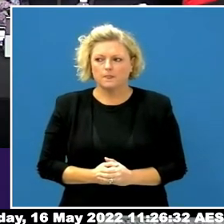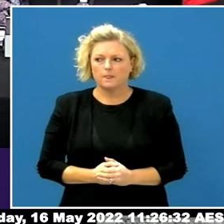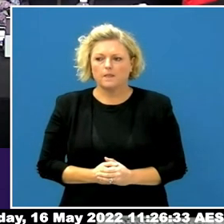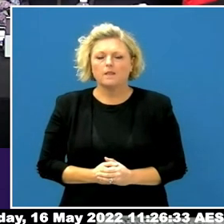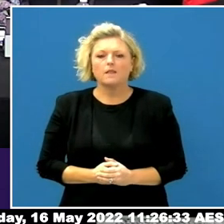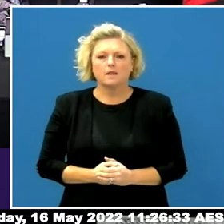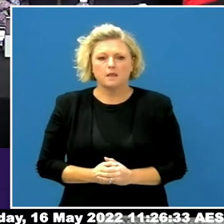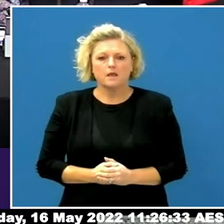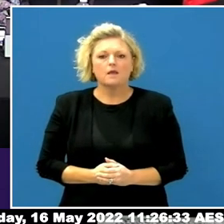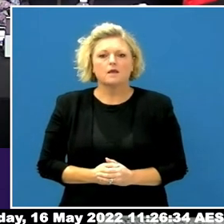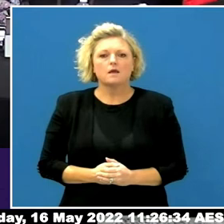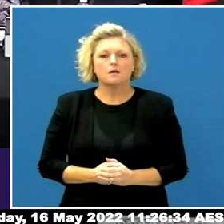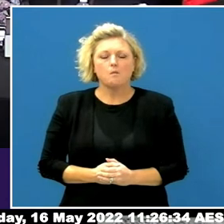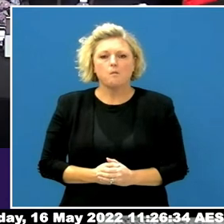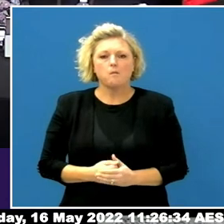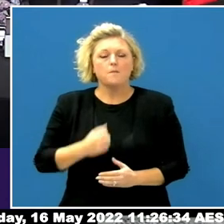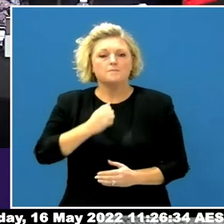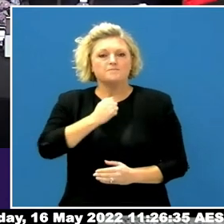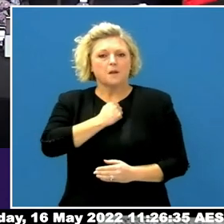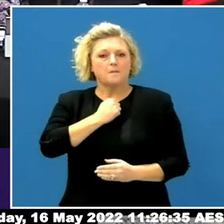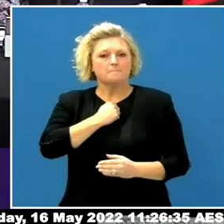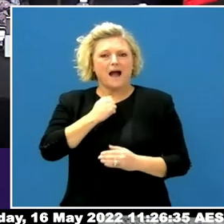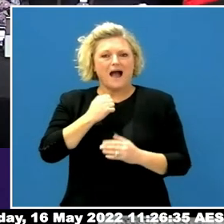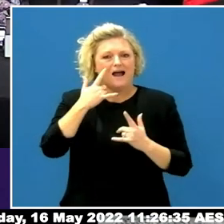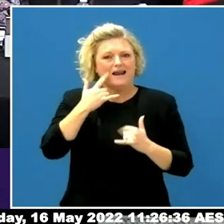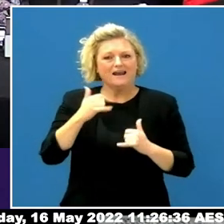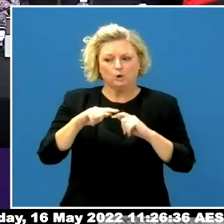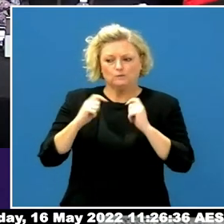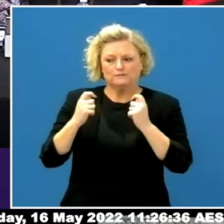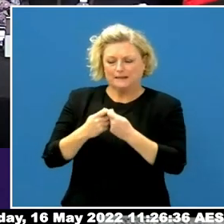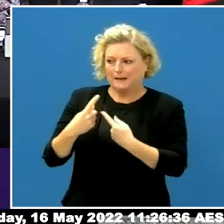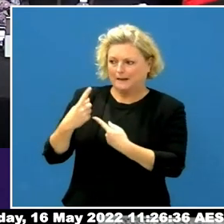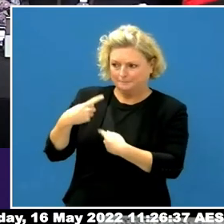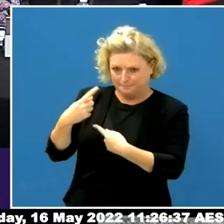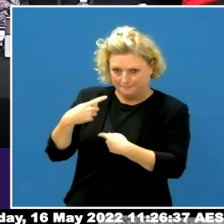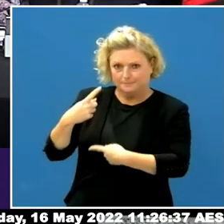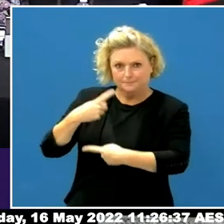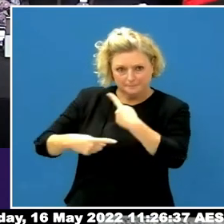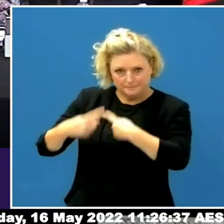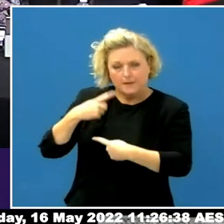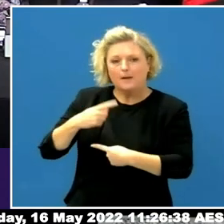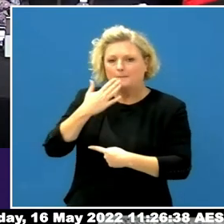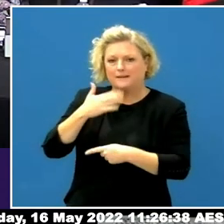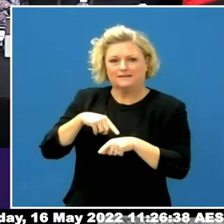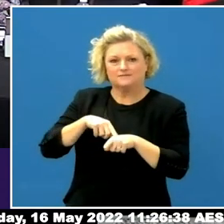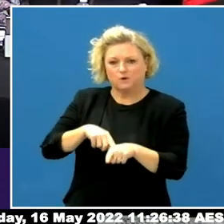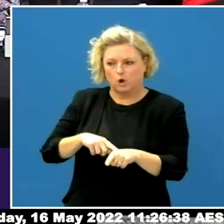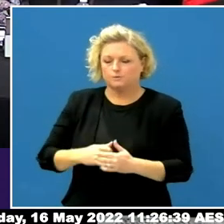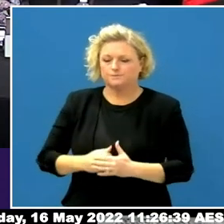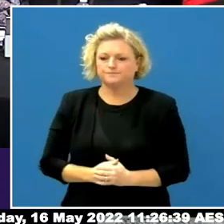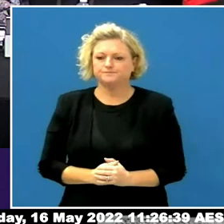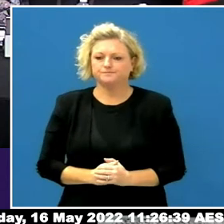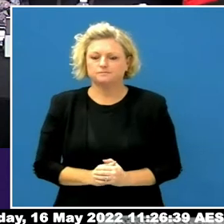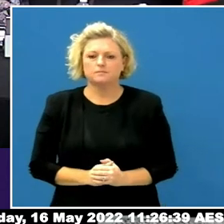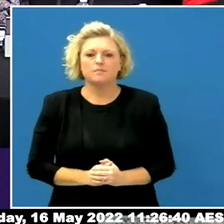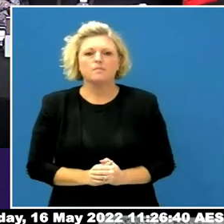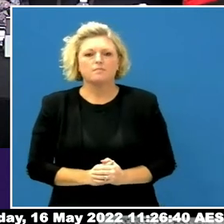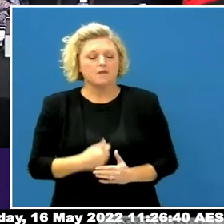He will administer the affirmation to you.